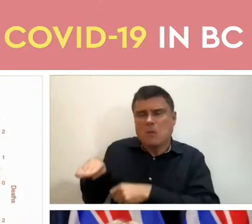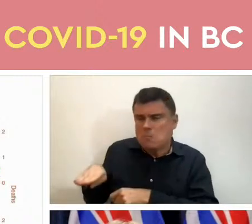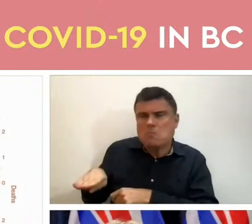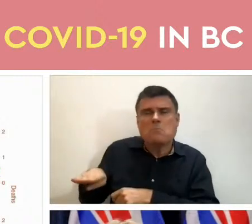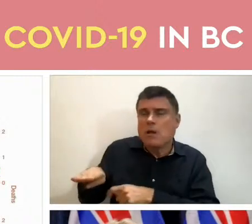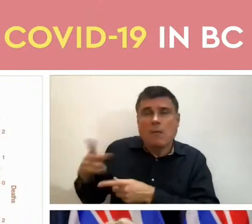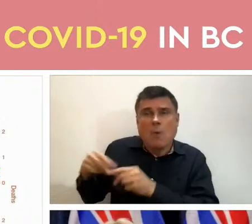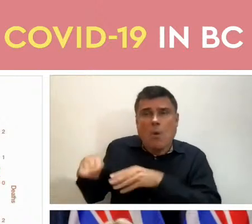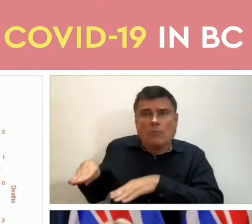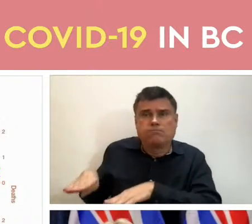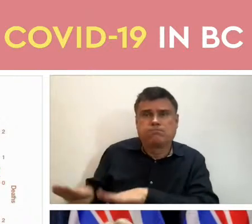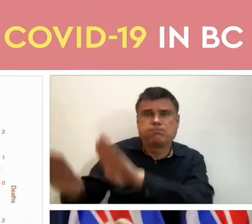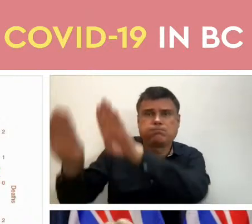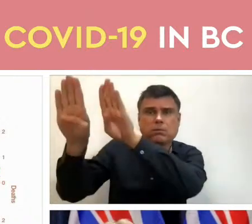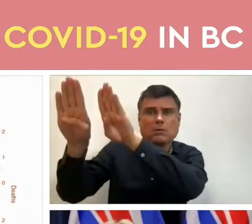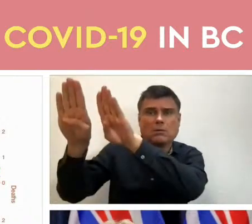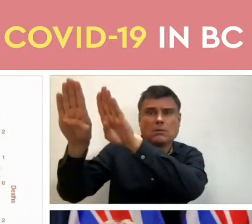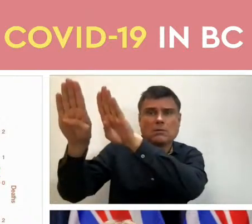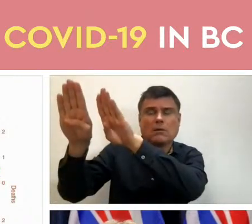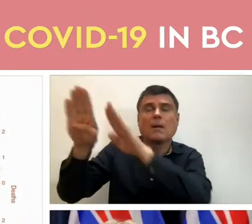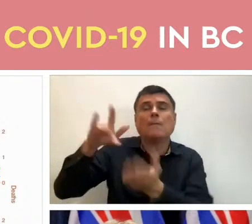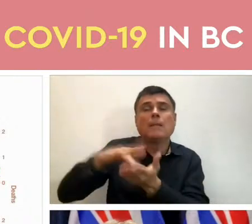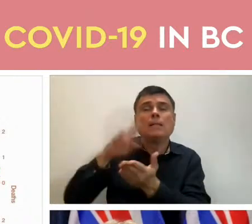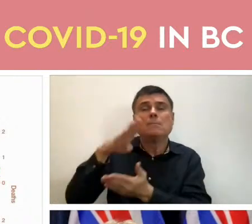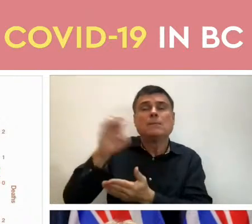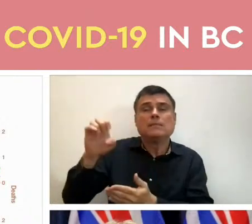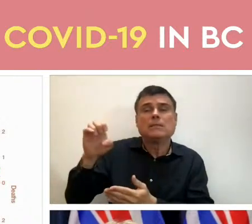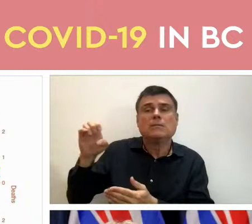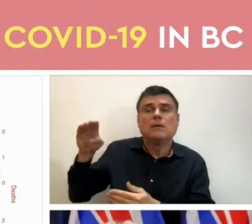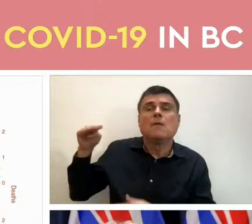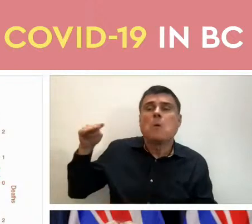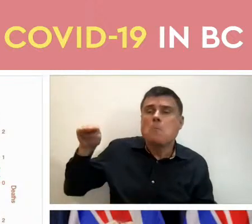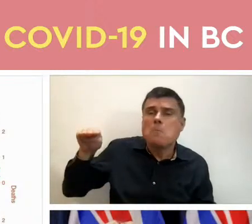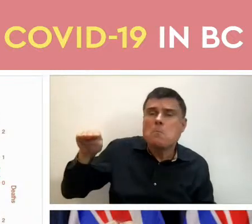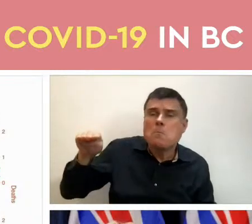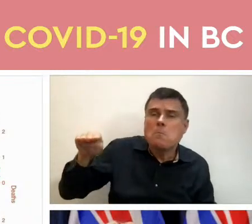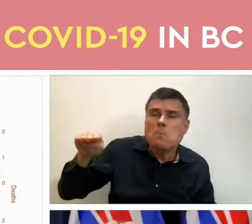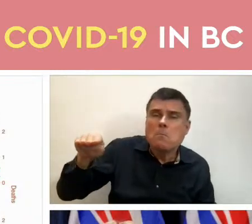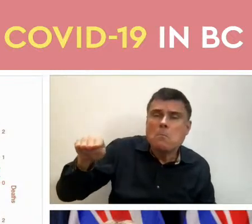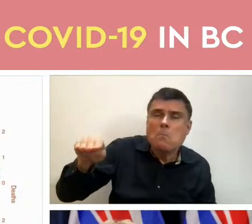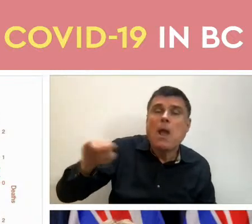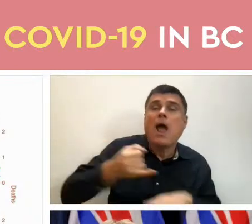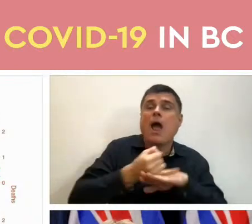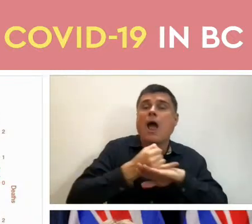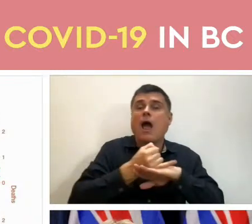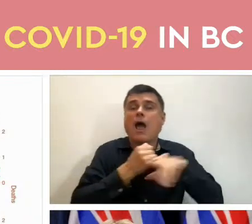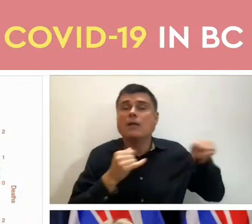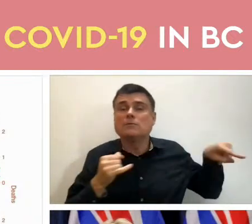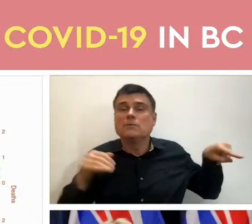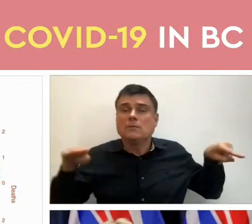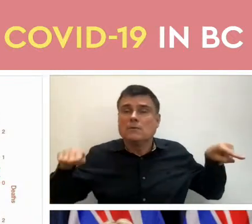in island health which has had low cases along the way.